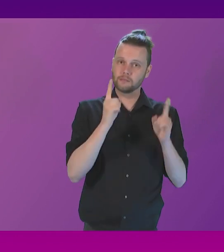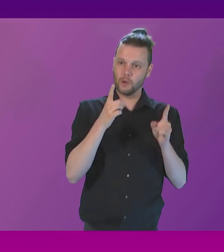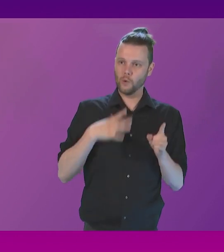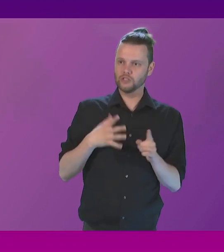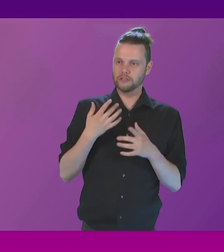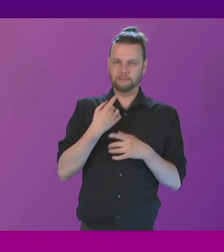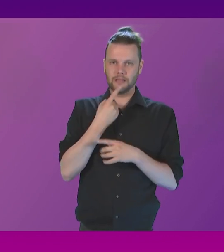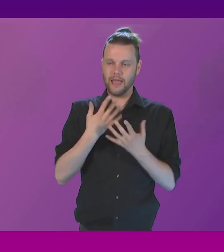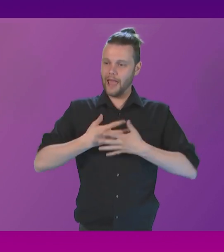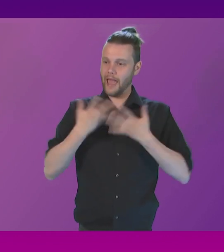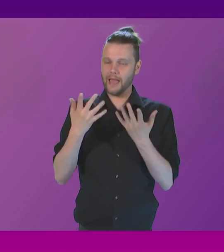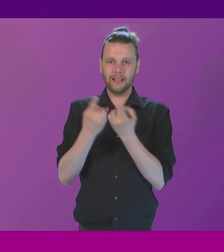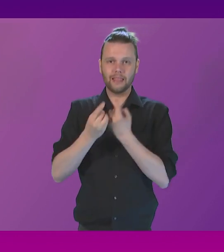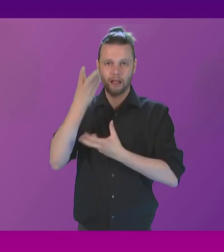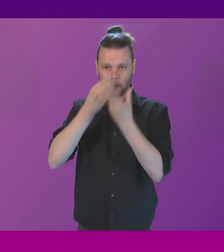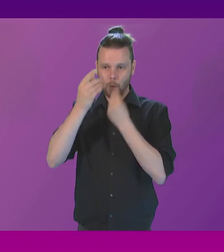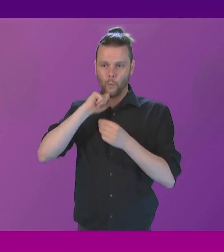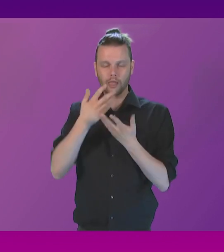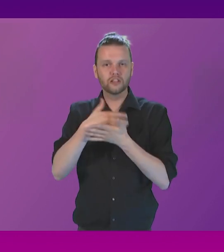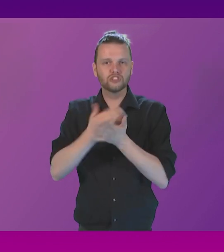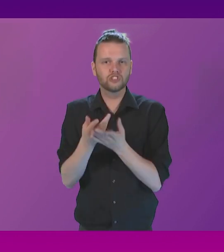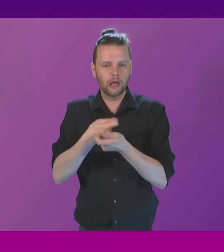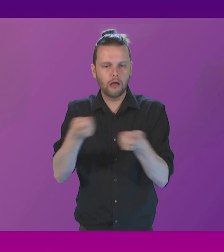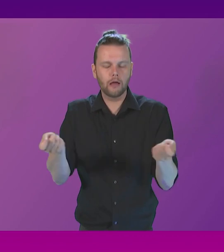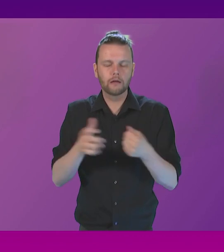that any lessons from this will be shared? Will he also—as, I am sure,